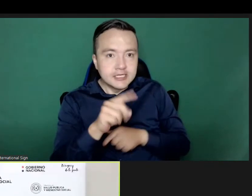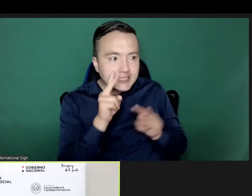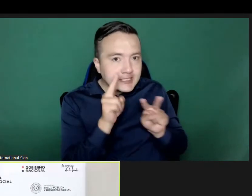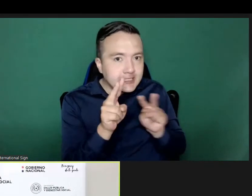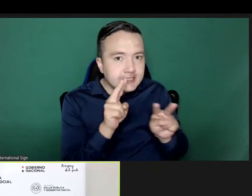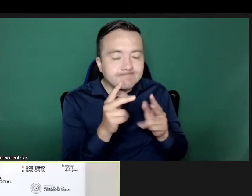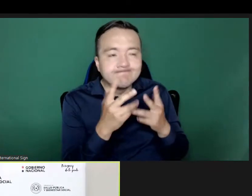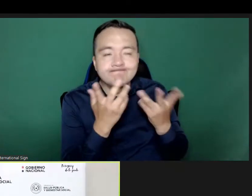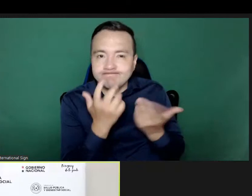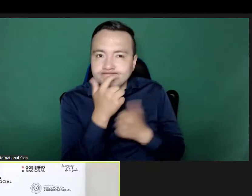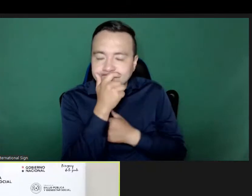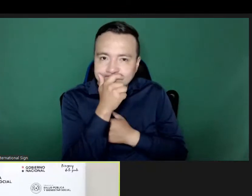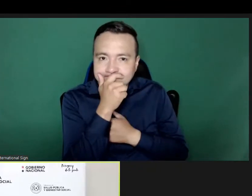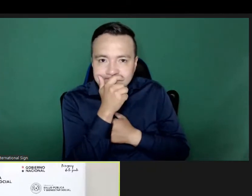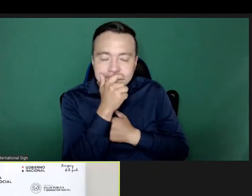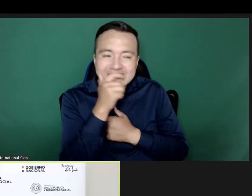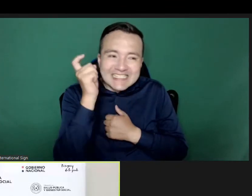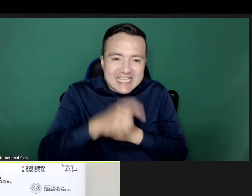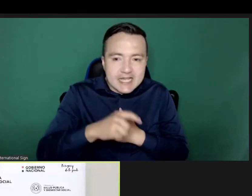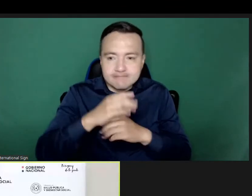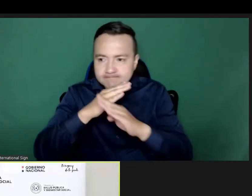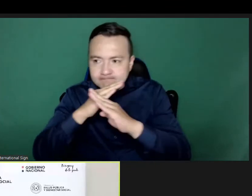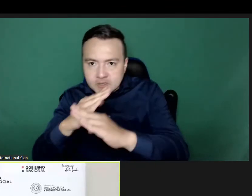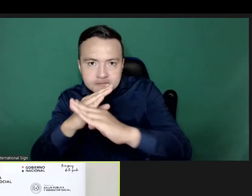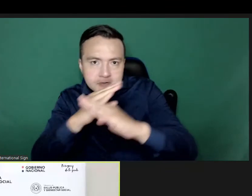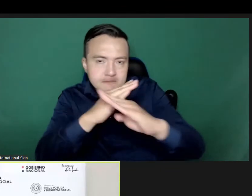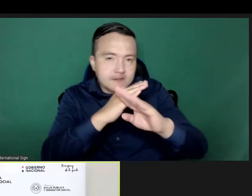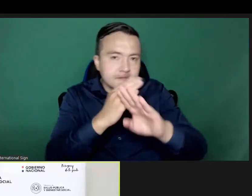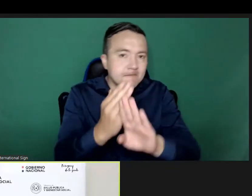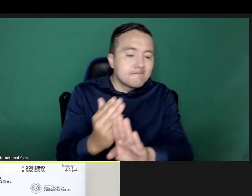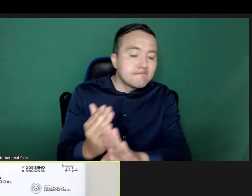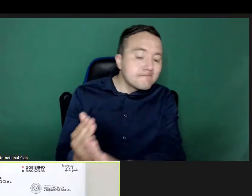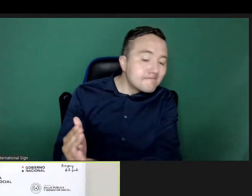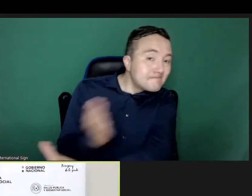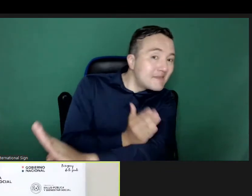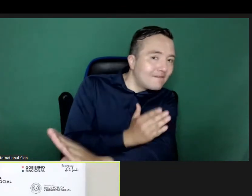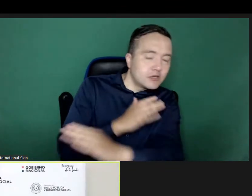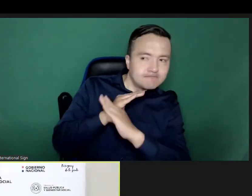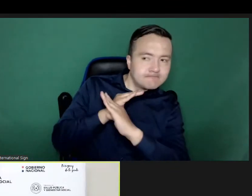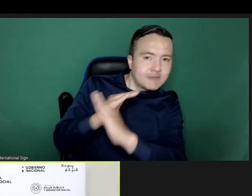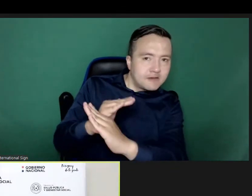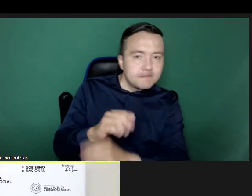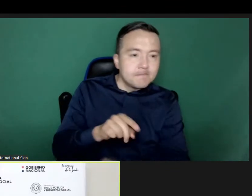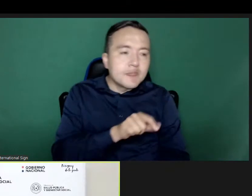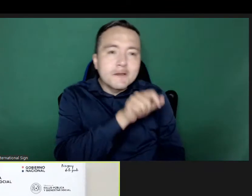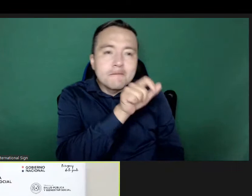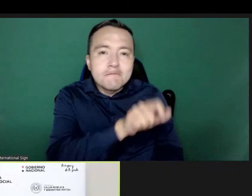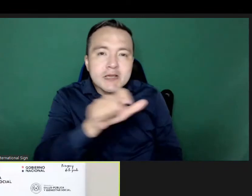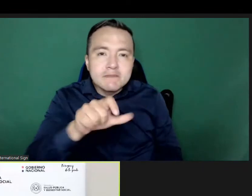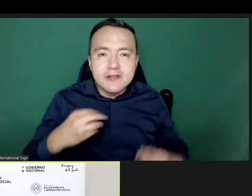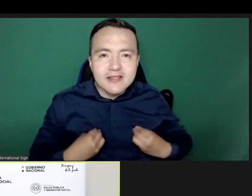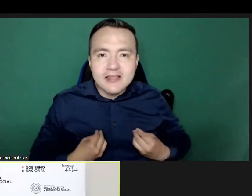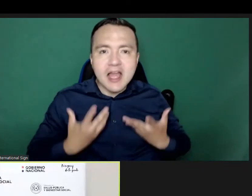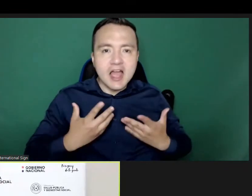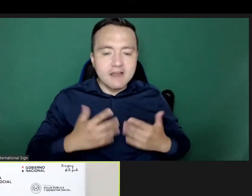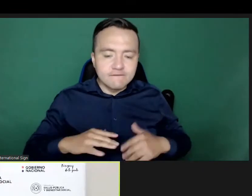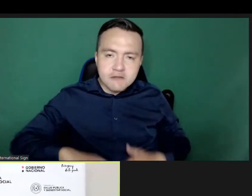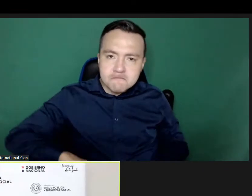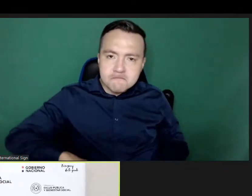, but in terms of our objectives too. We're looking at lifestyle.